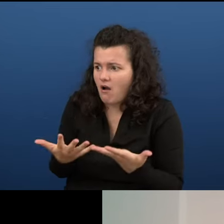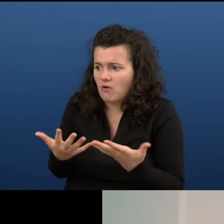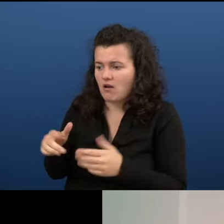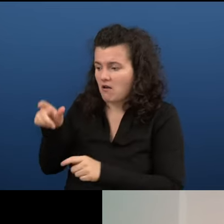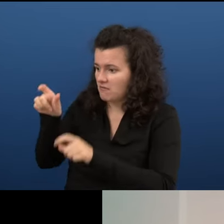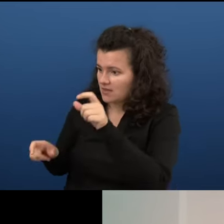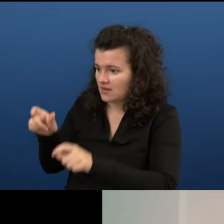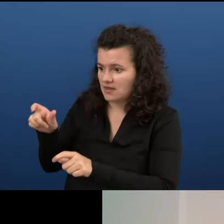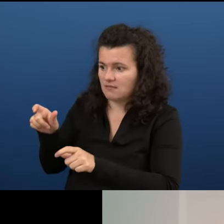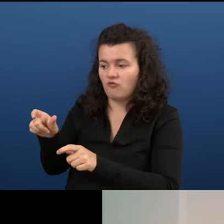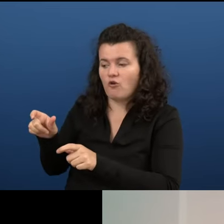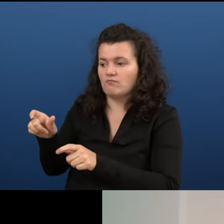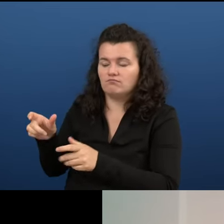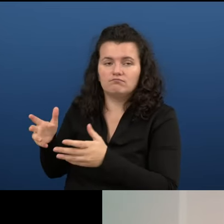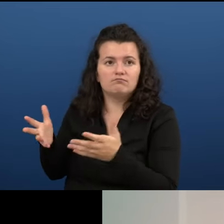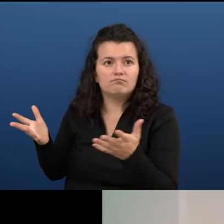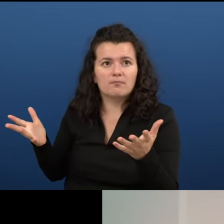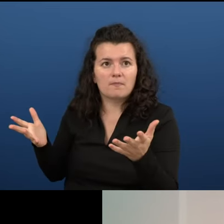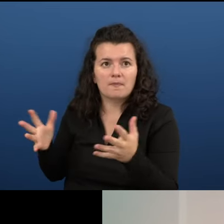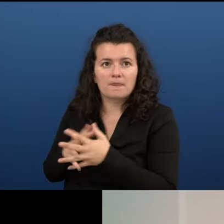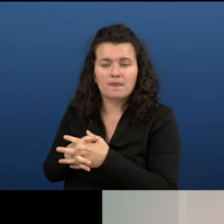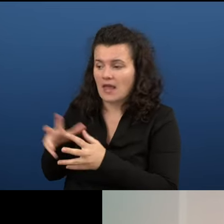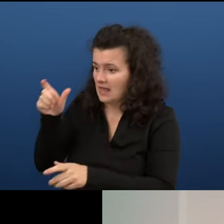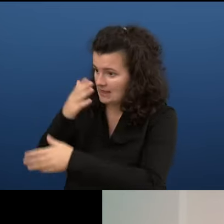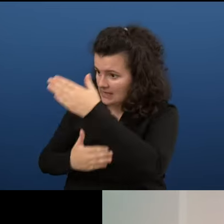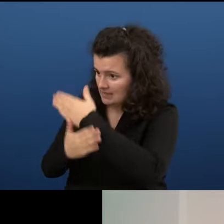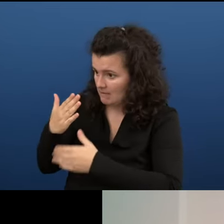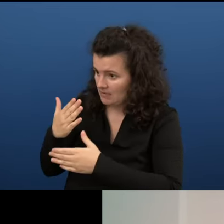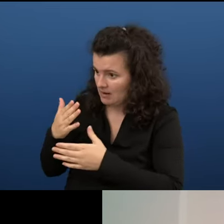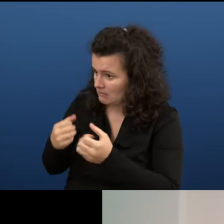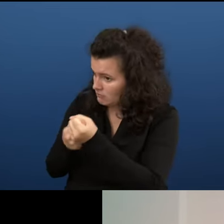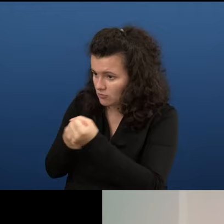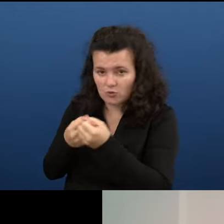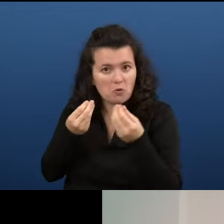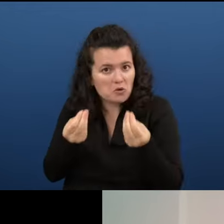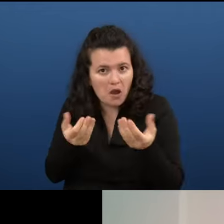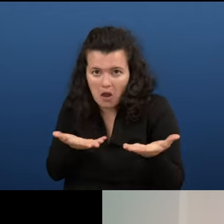situation don't Egypt's shoulder 15:28:26 retired, and it was an opportunity